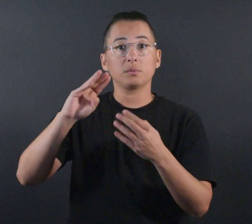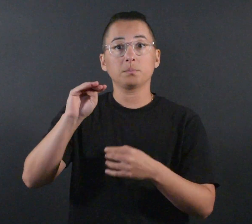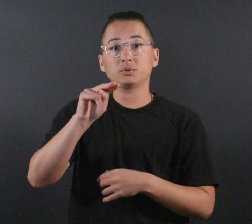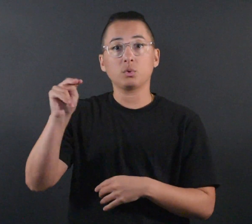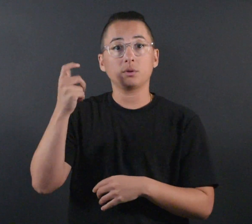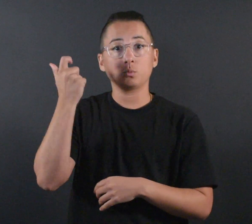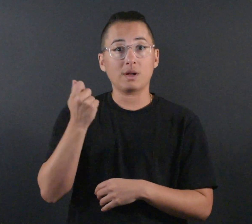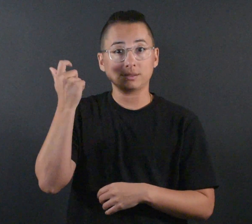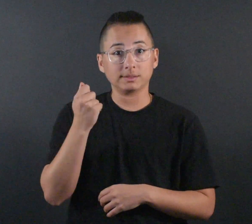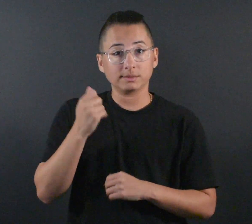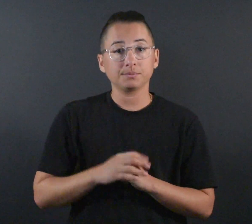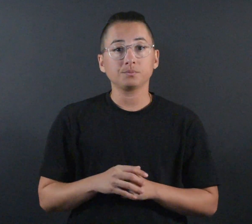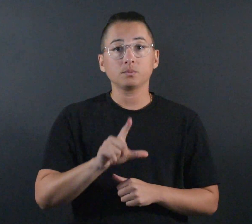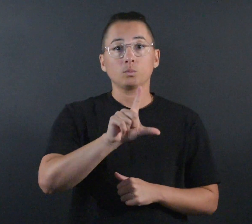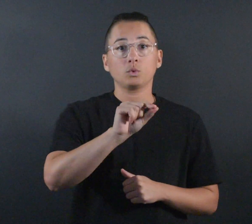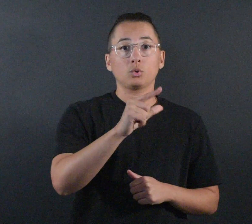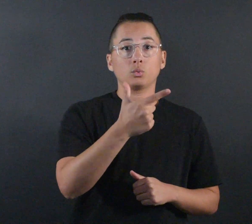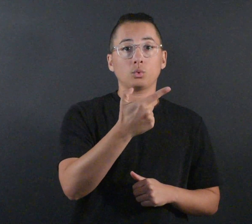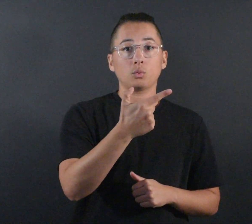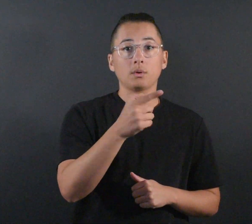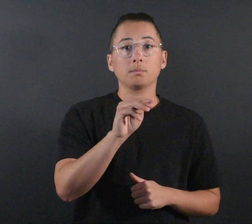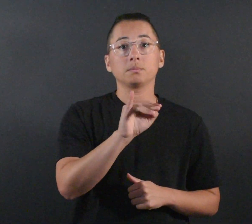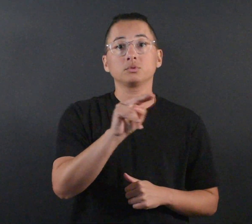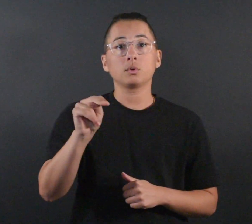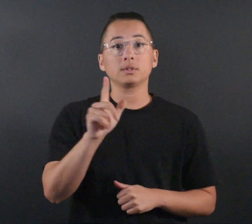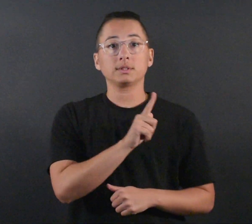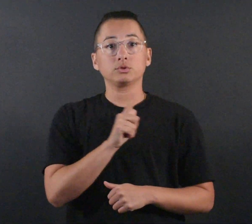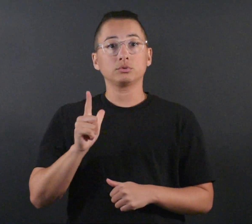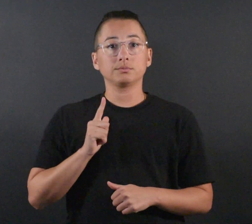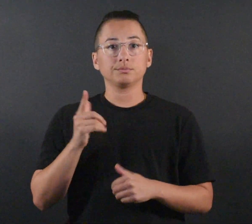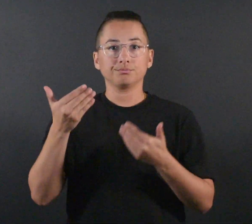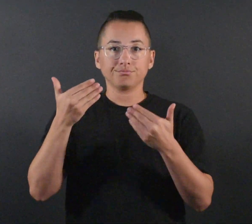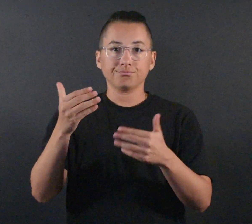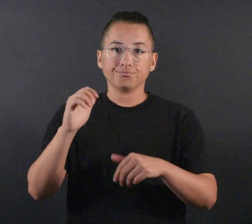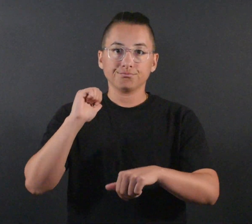Launch Minnesota Grants The 2021 Minnesota Legislature